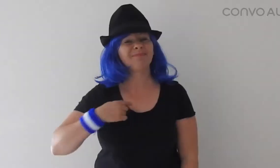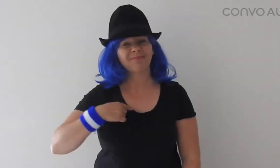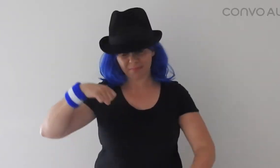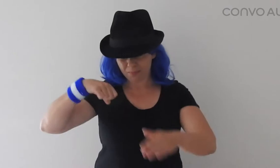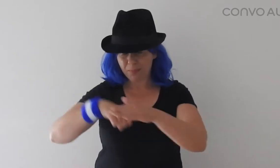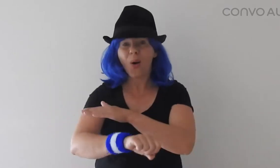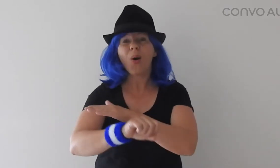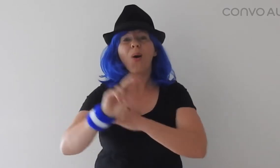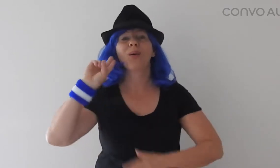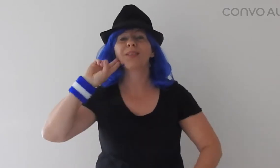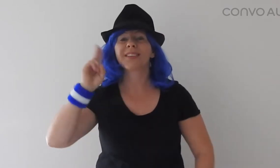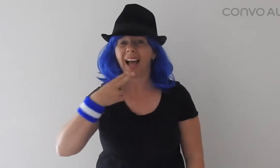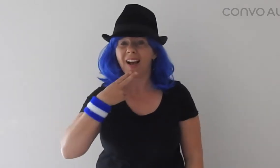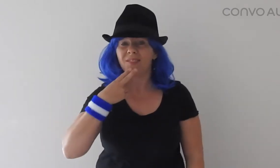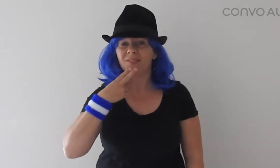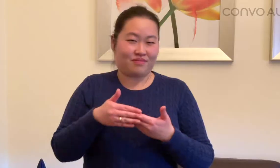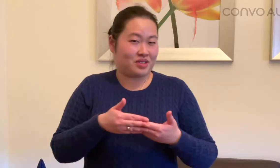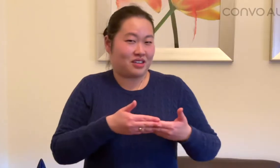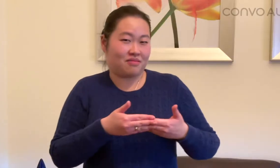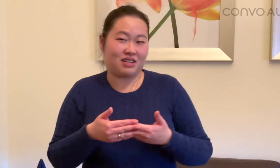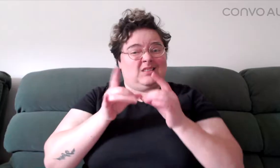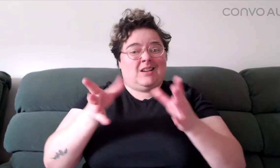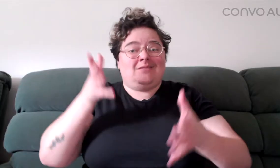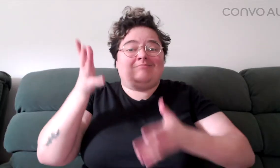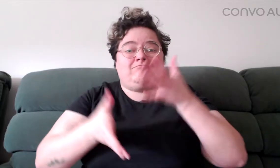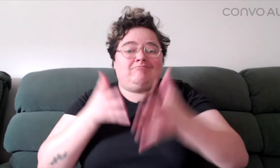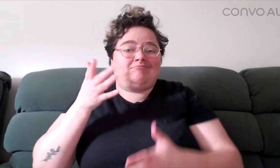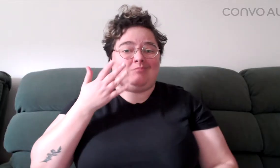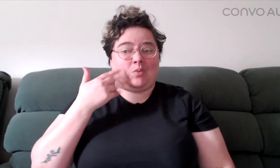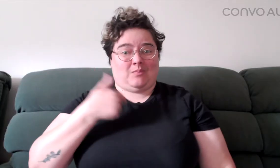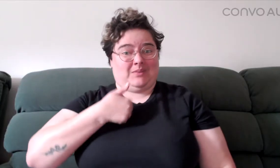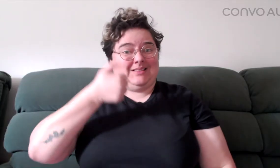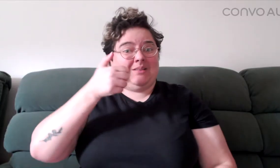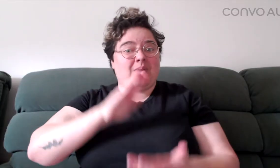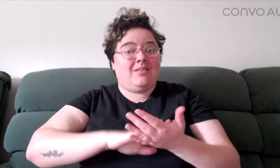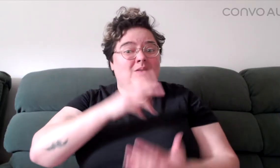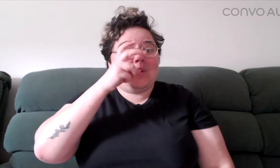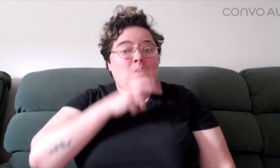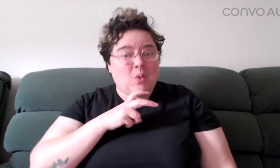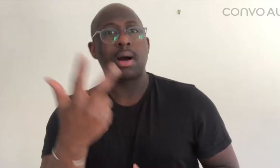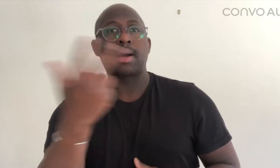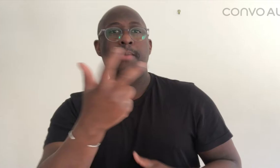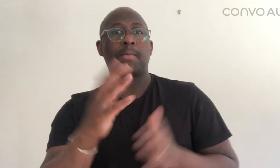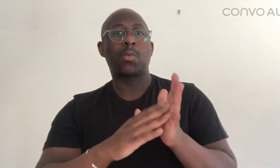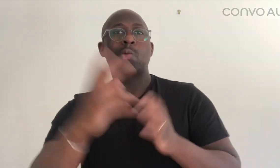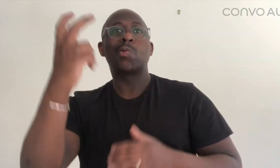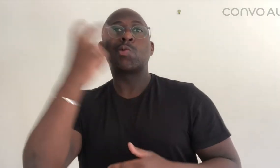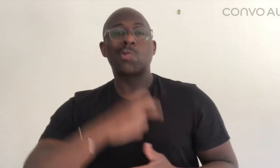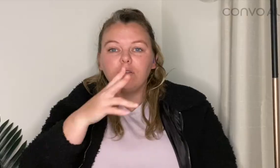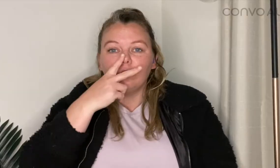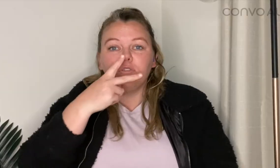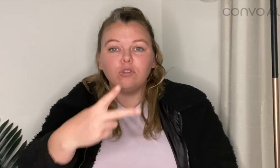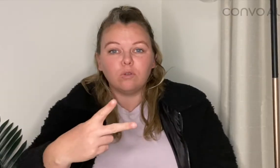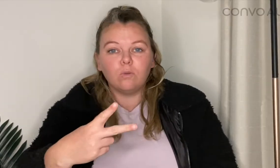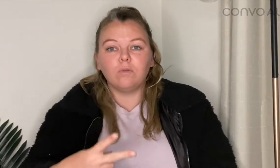I was born deaf, and I started signing when I was 6 months old. 18 months old. 2 years old.